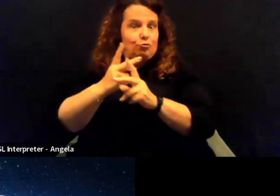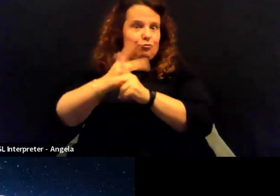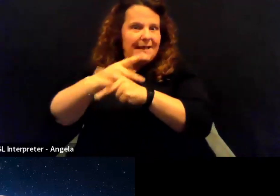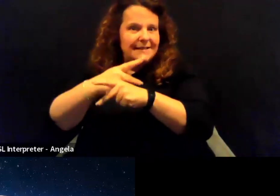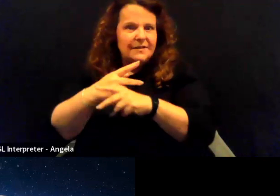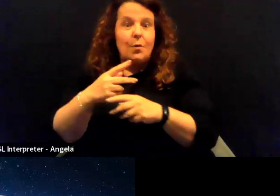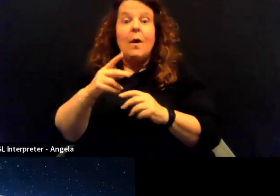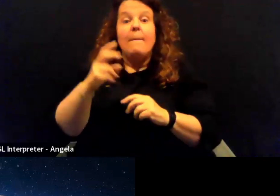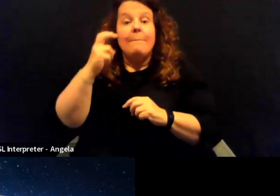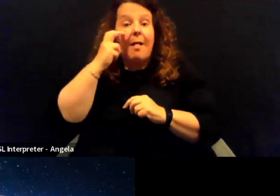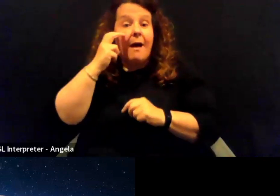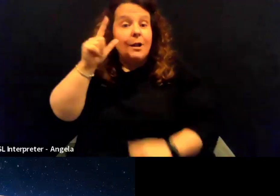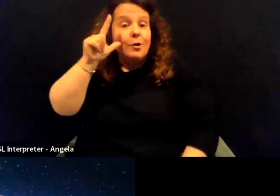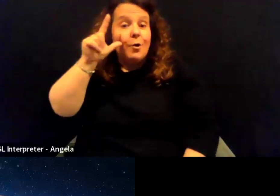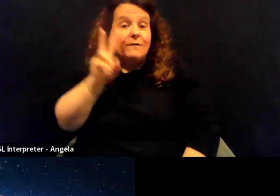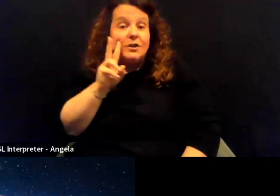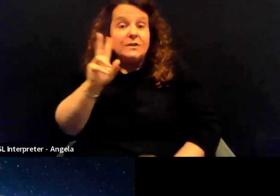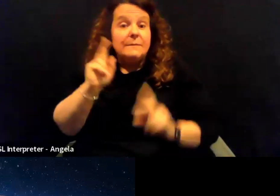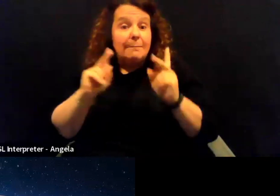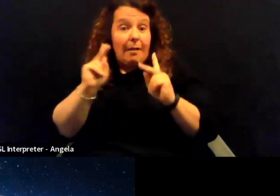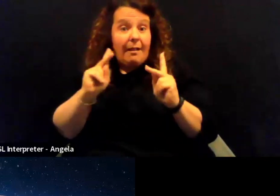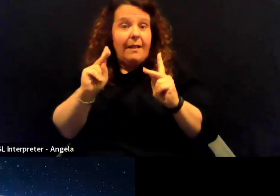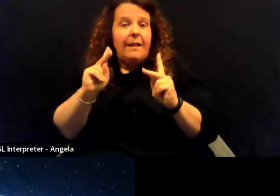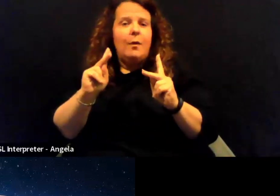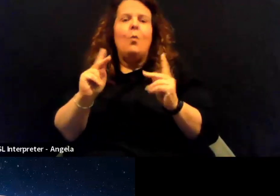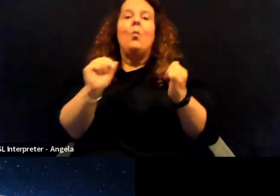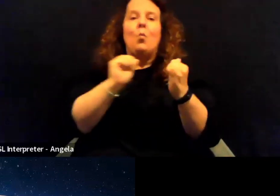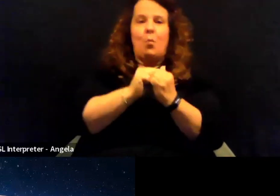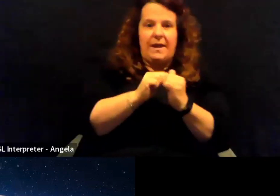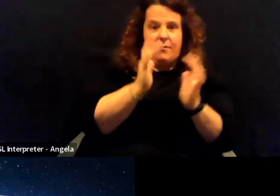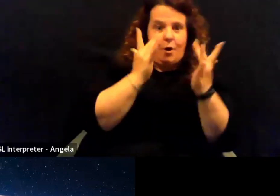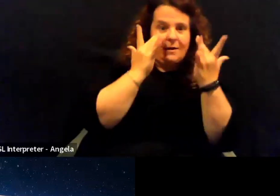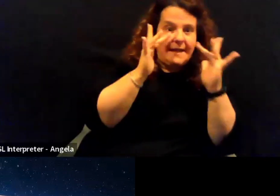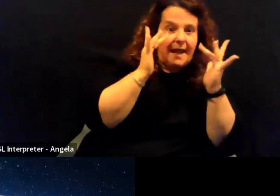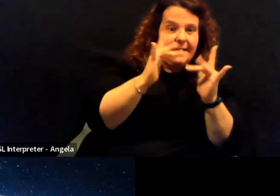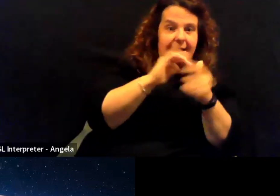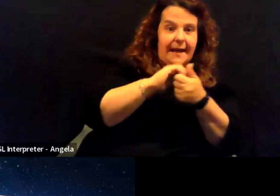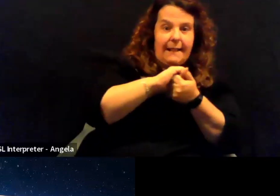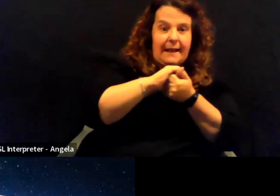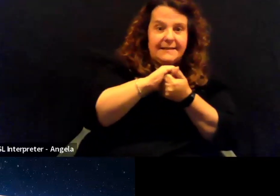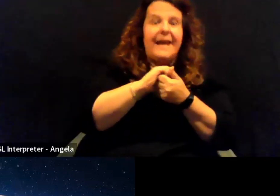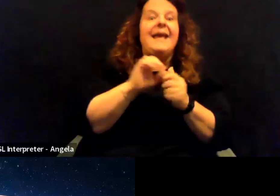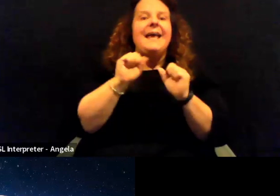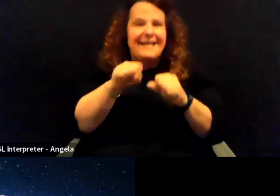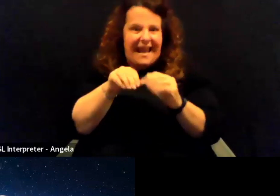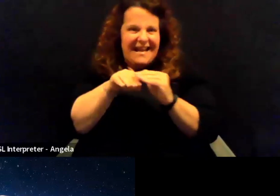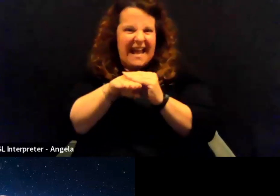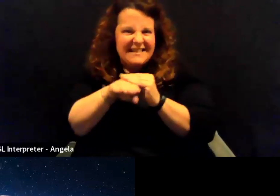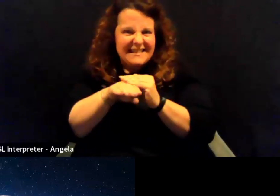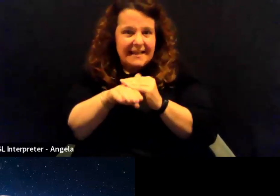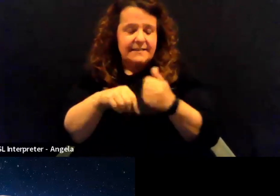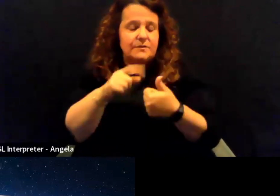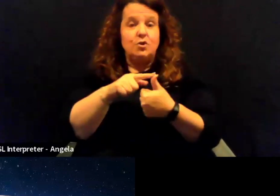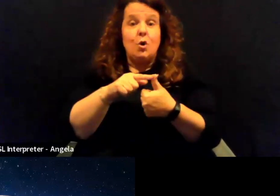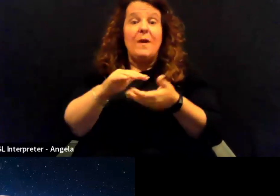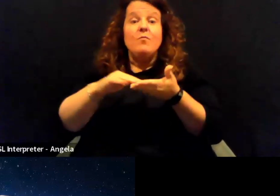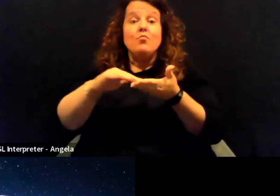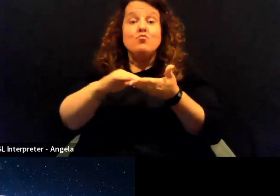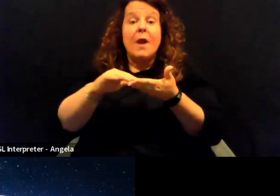vision people and our sighted allies can access the means of production. So braille embossers that make graphics, swell